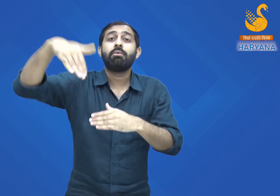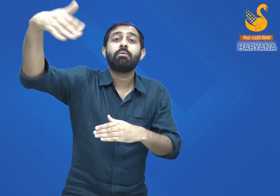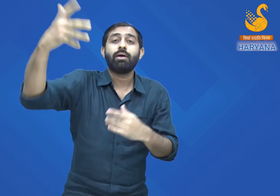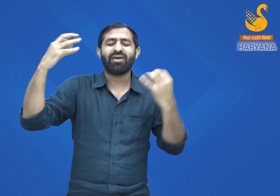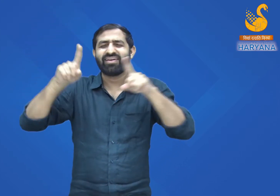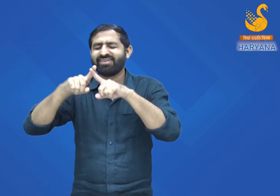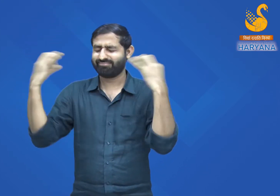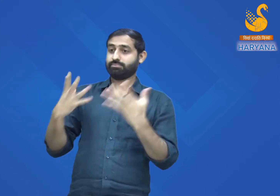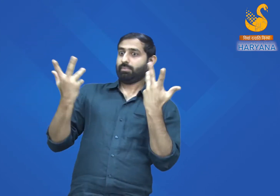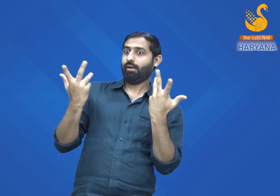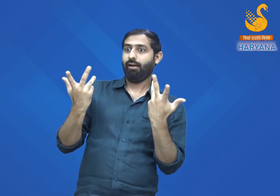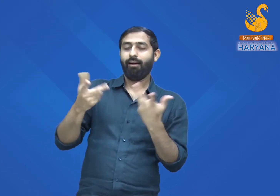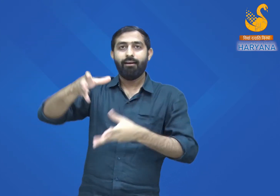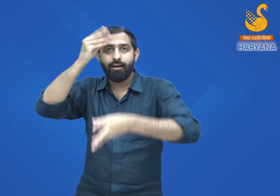from generation to generation